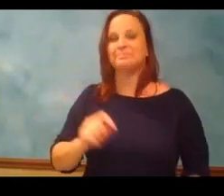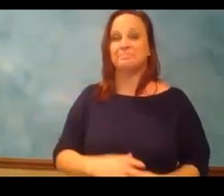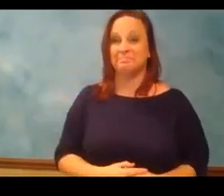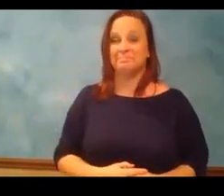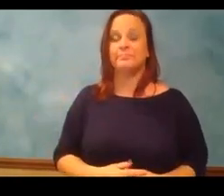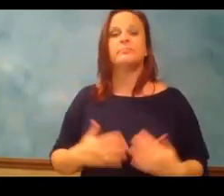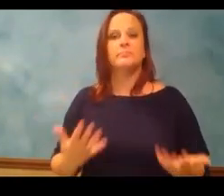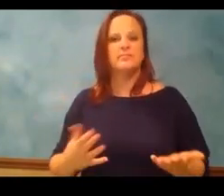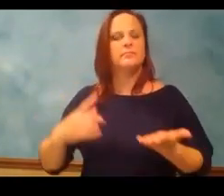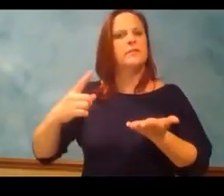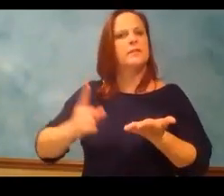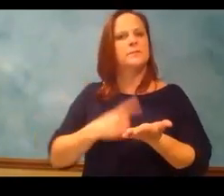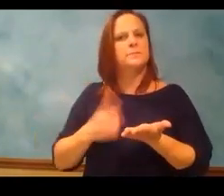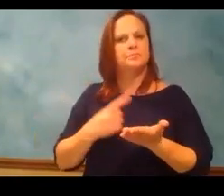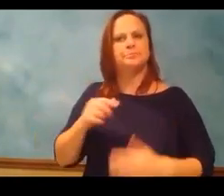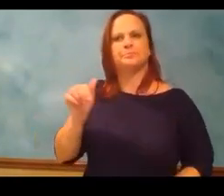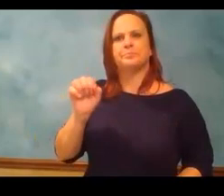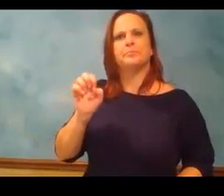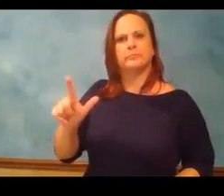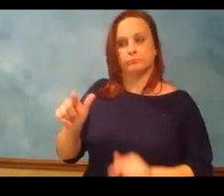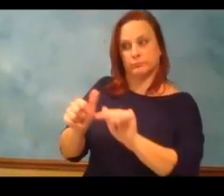The same thing if you see us fingerspell the word "Target" (fs-TARGET).